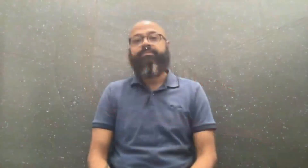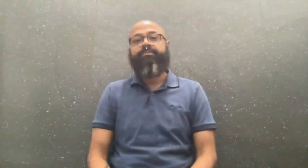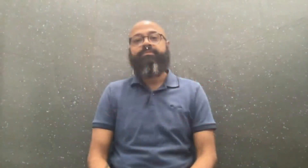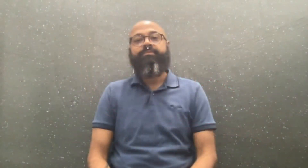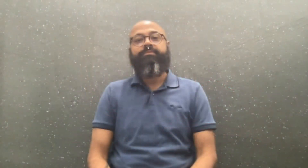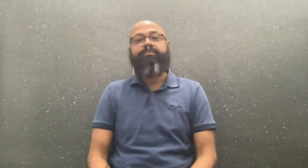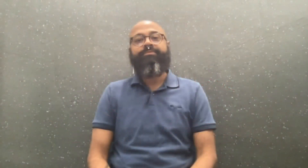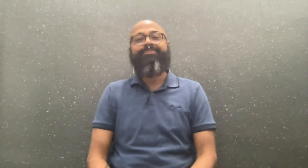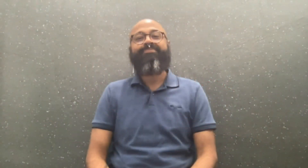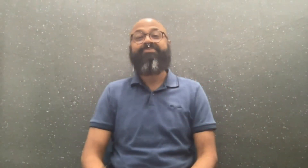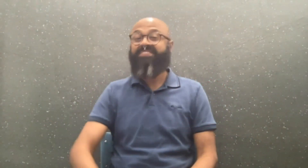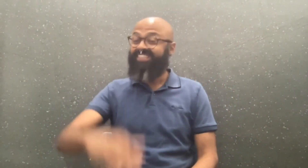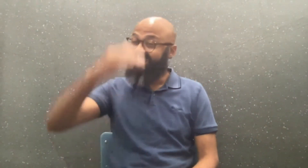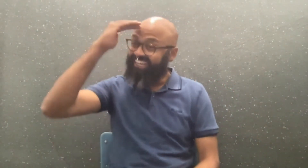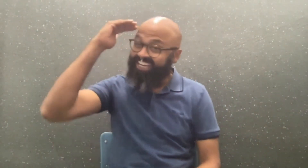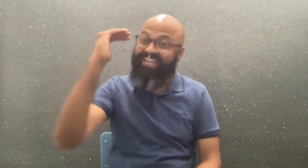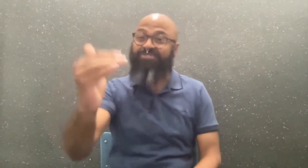Hello everyone. How are you doing?